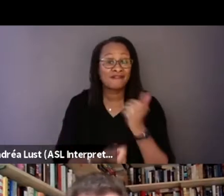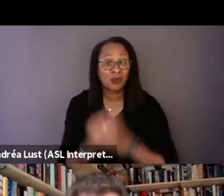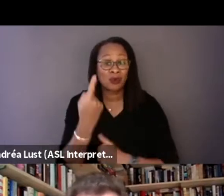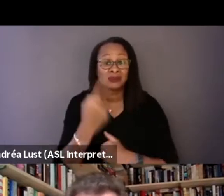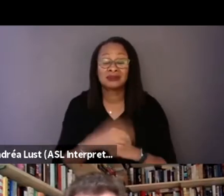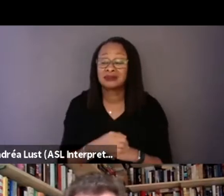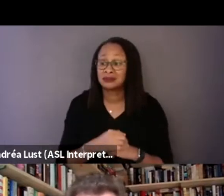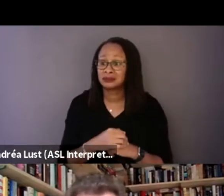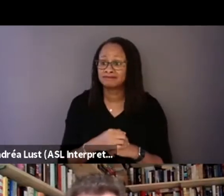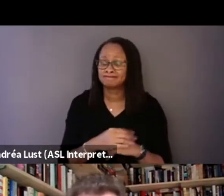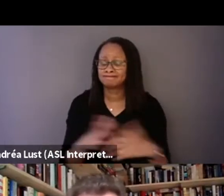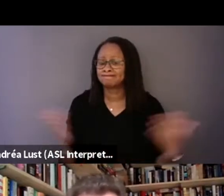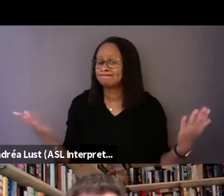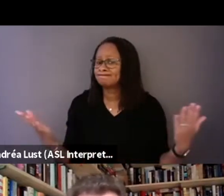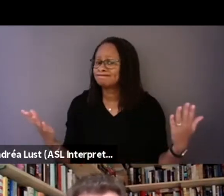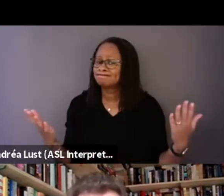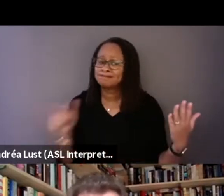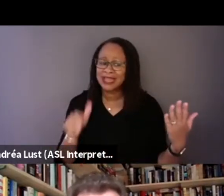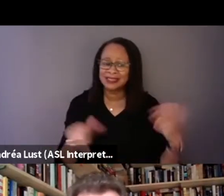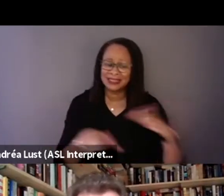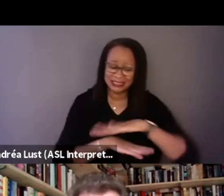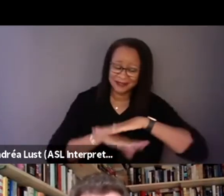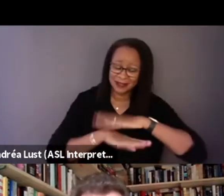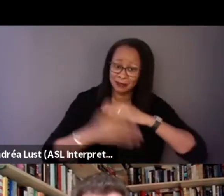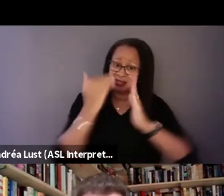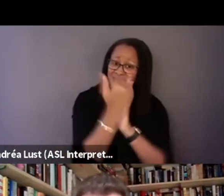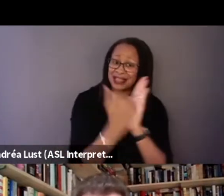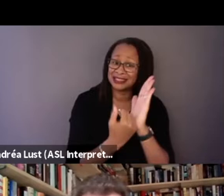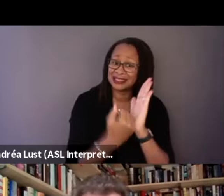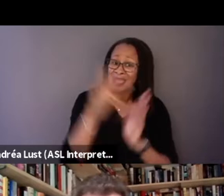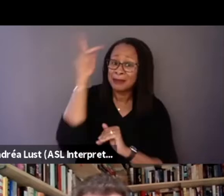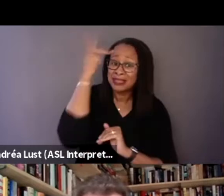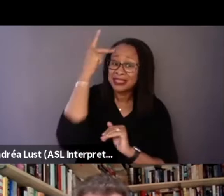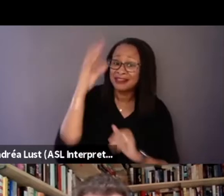it's this fundamental lesson politically and personally,